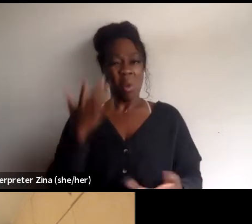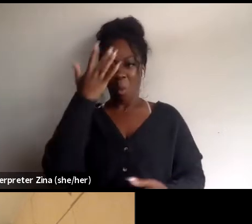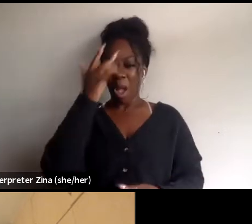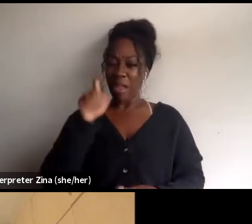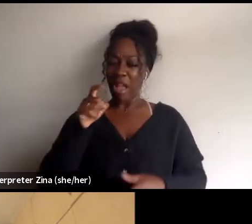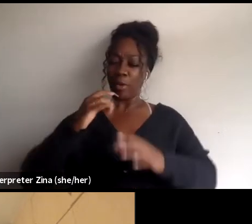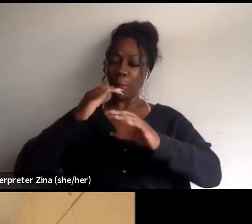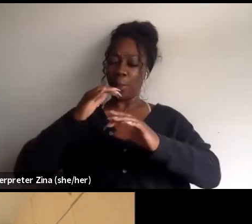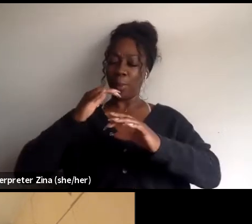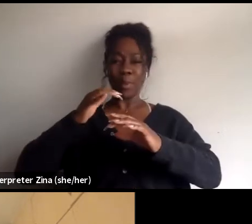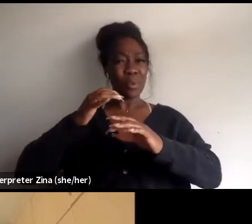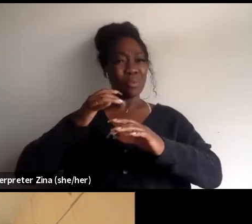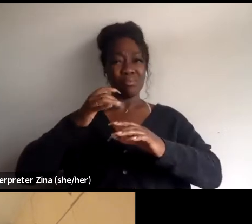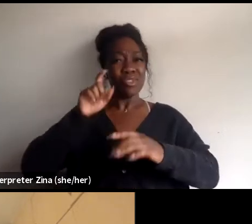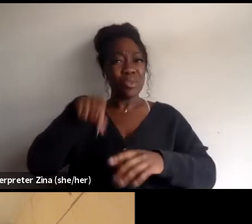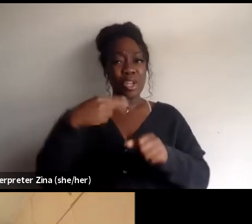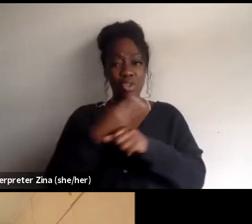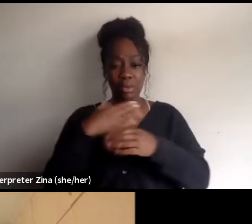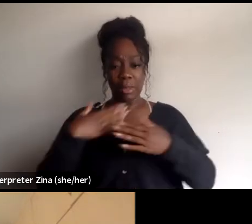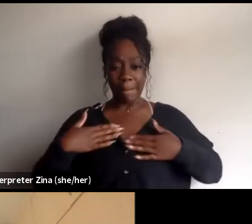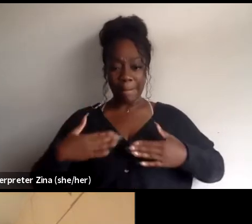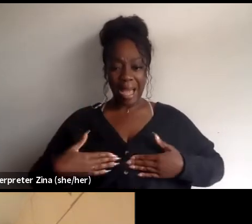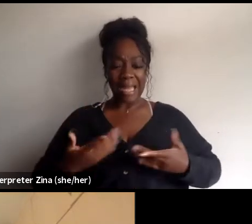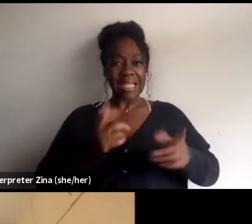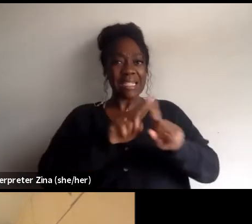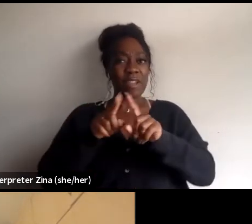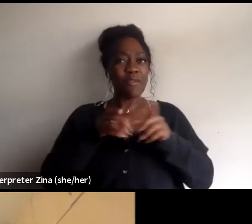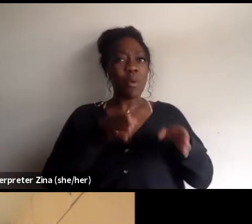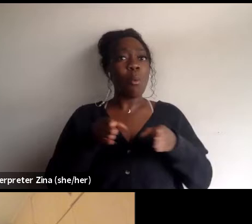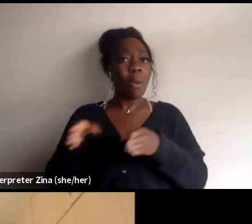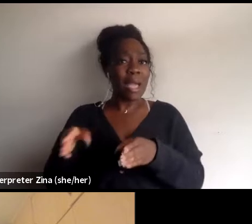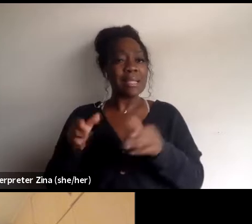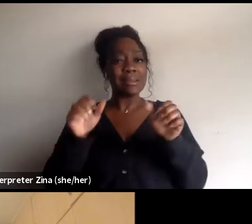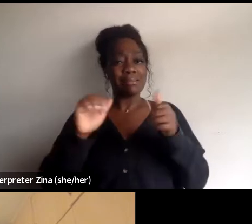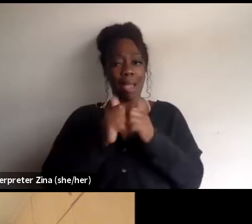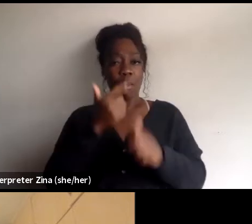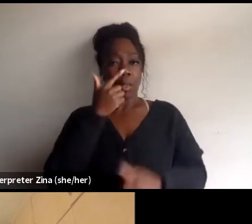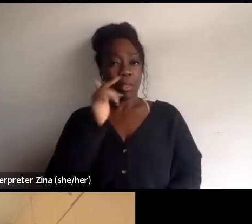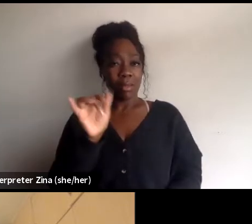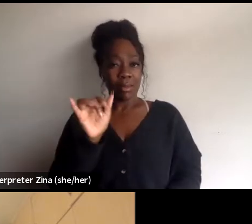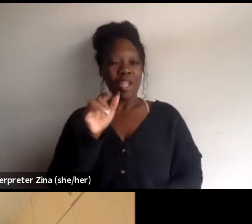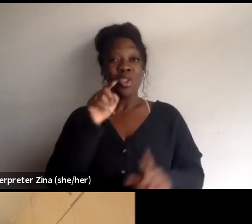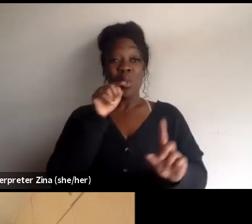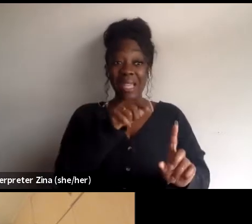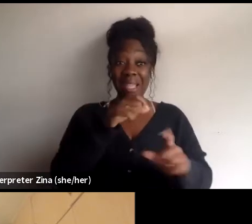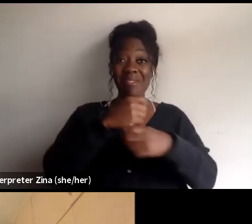So they built an instrument called Headspace and actually he's become quite famous.